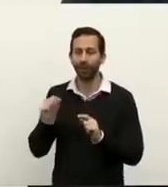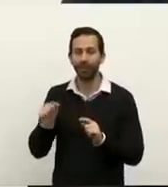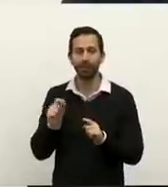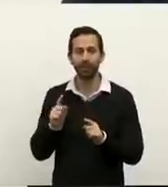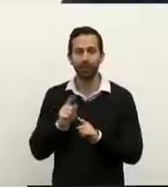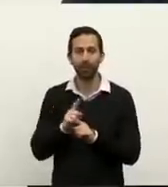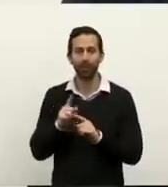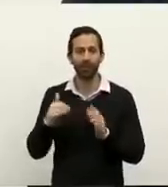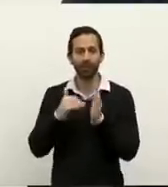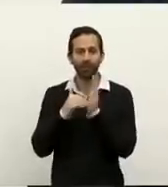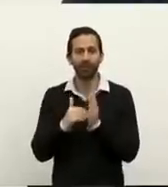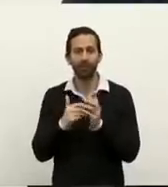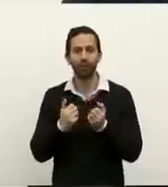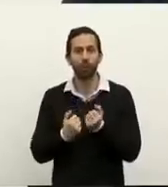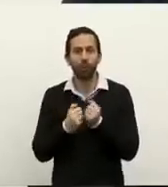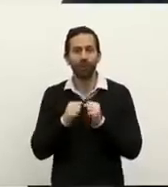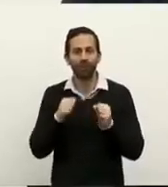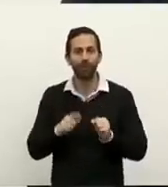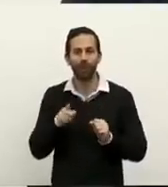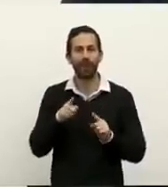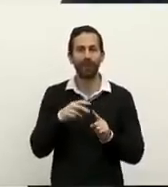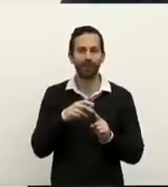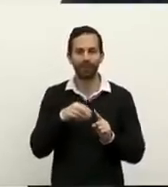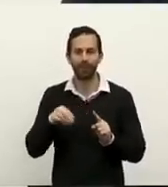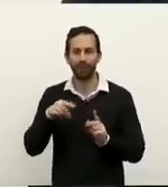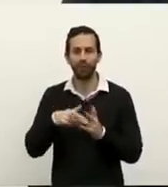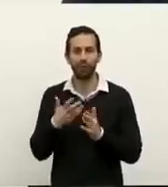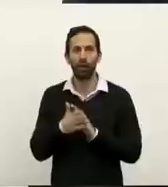supporting seating system, that's now moving into the space where I would